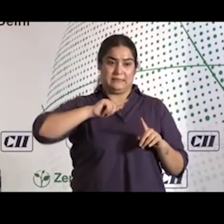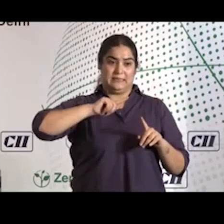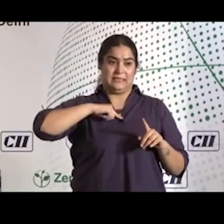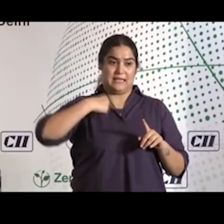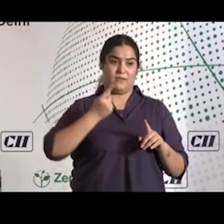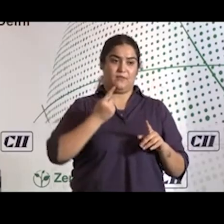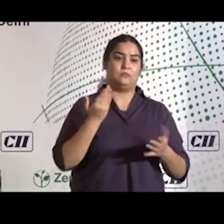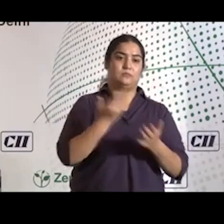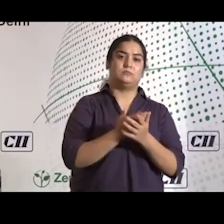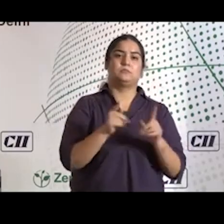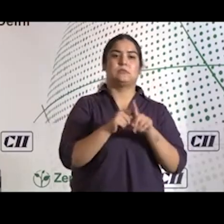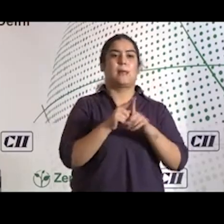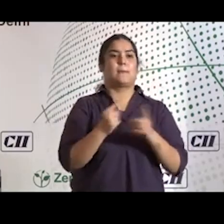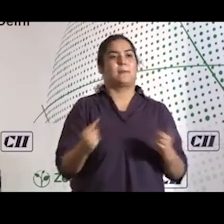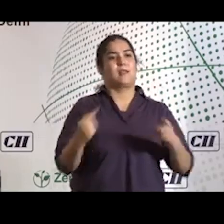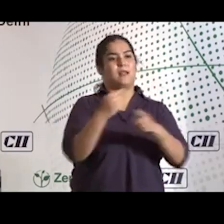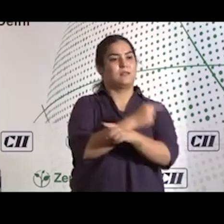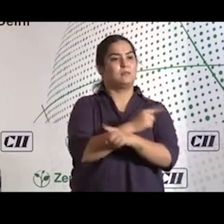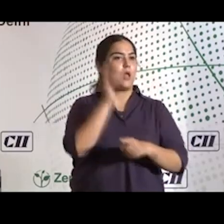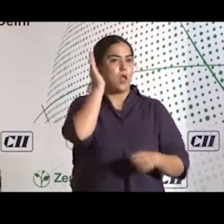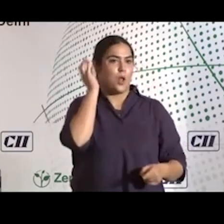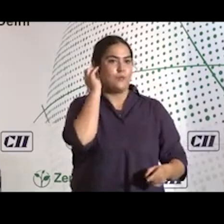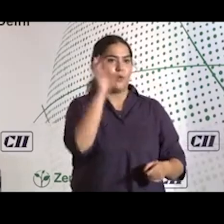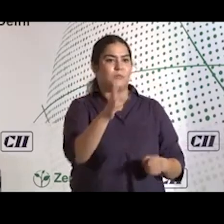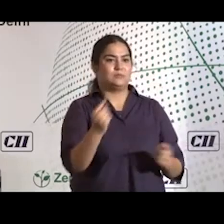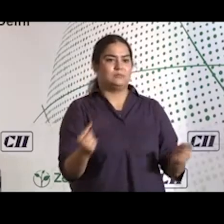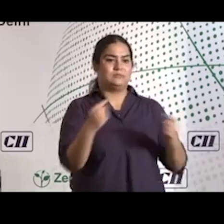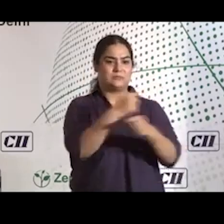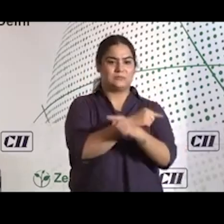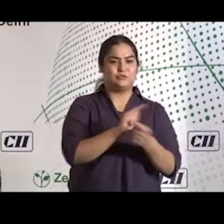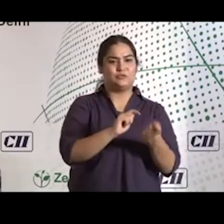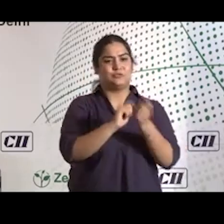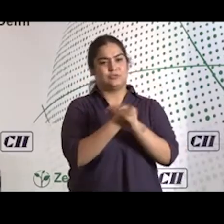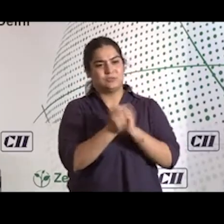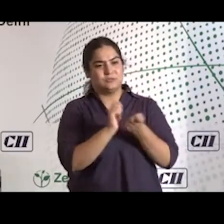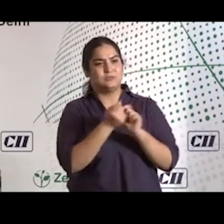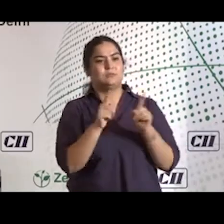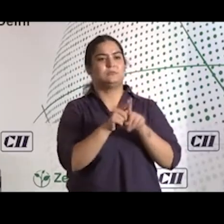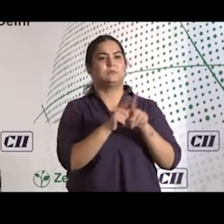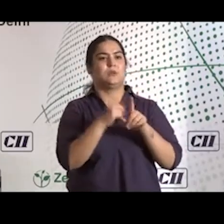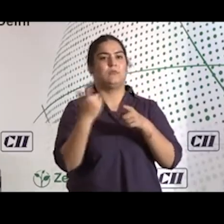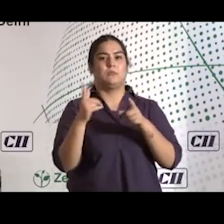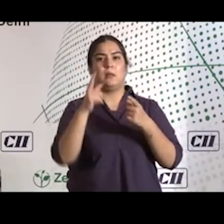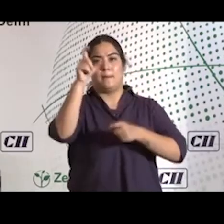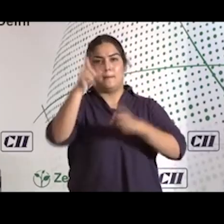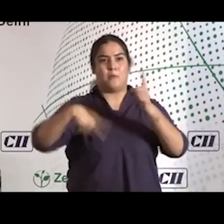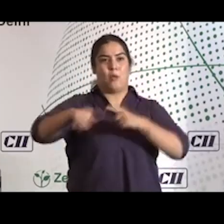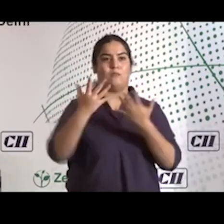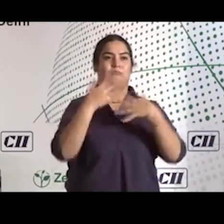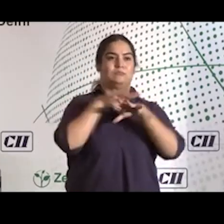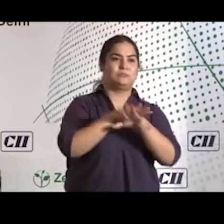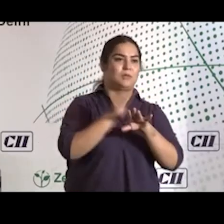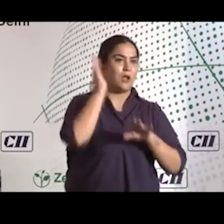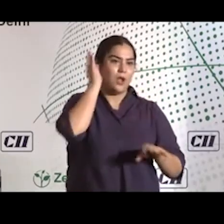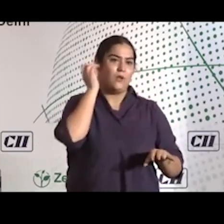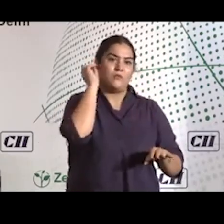interchangeable information? Information means data information